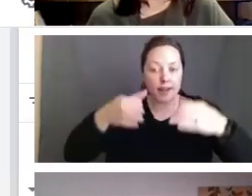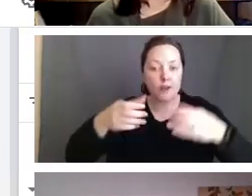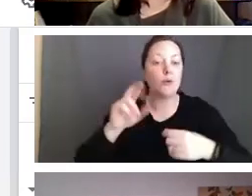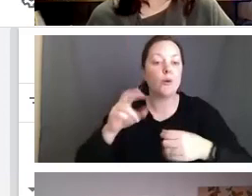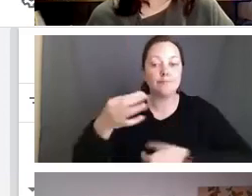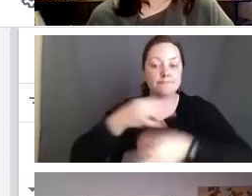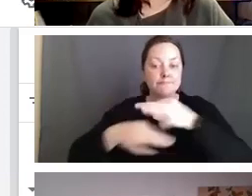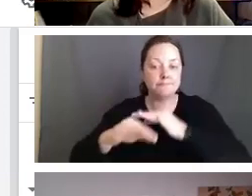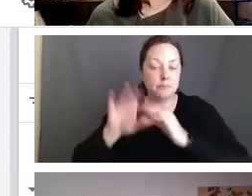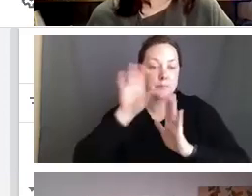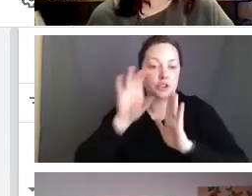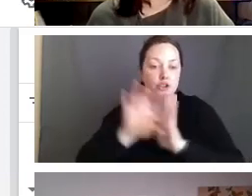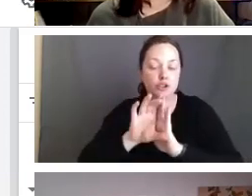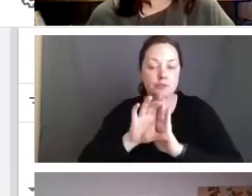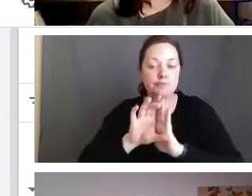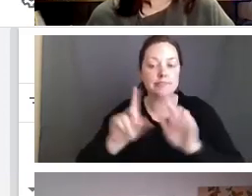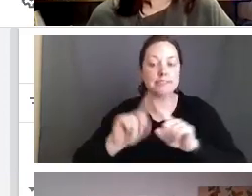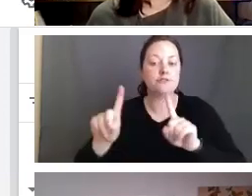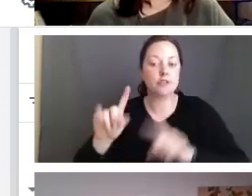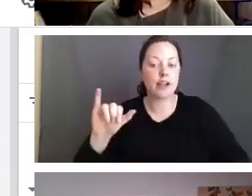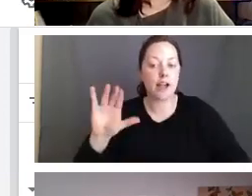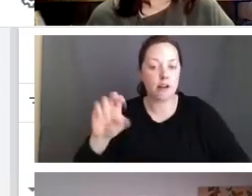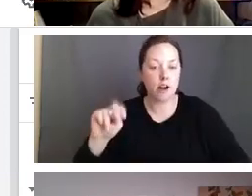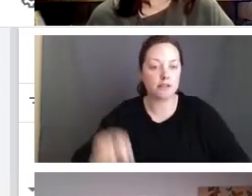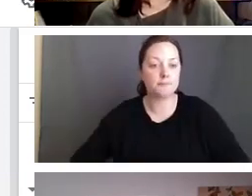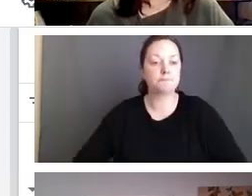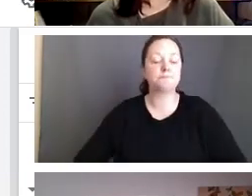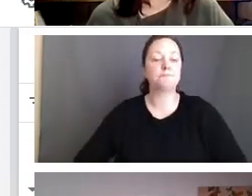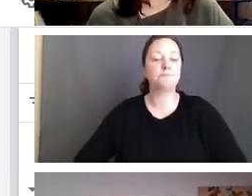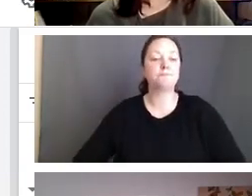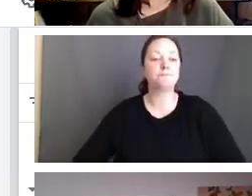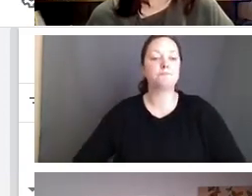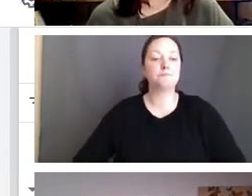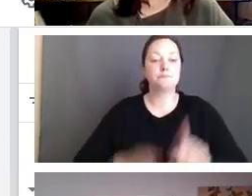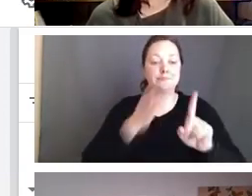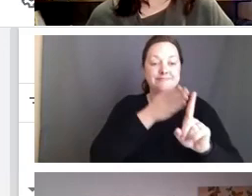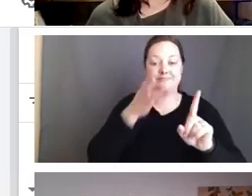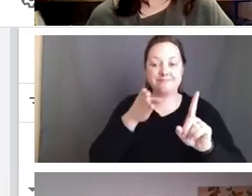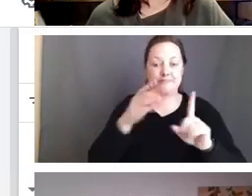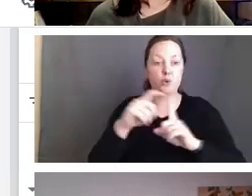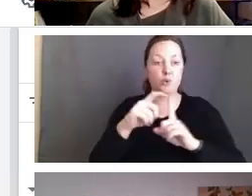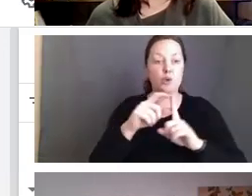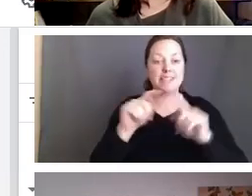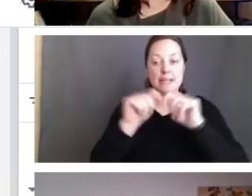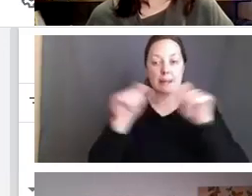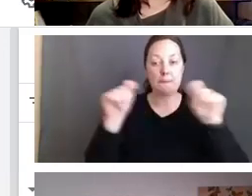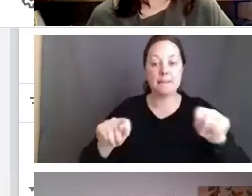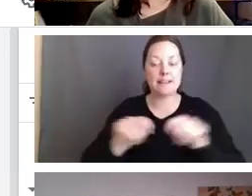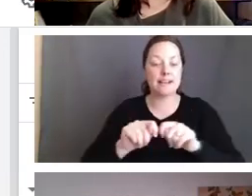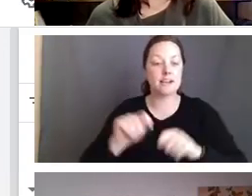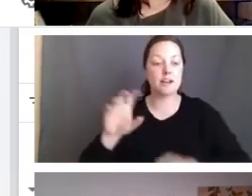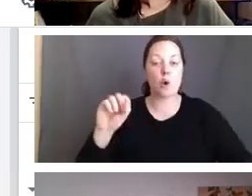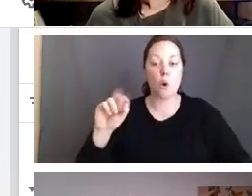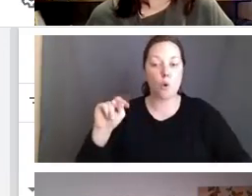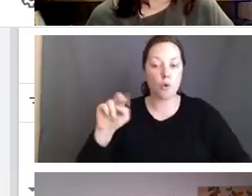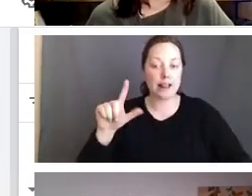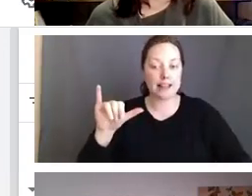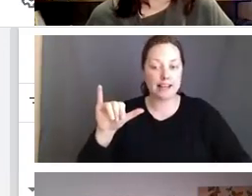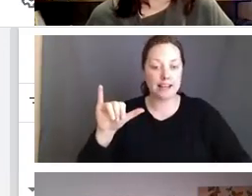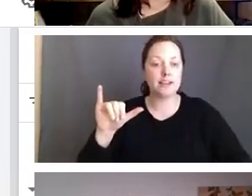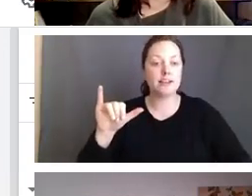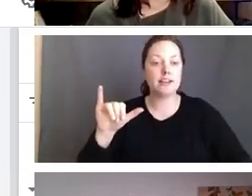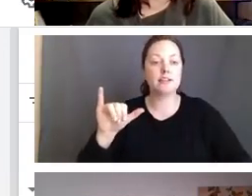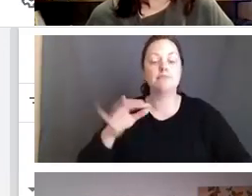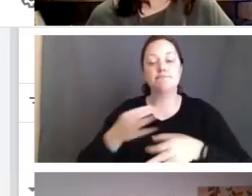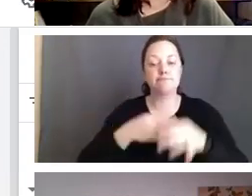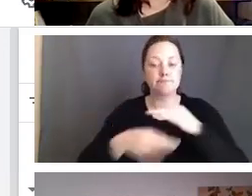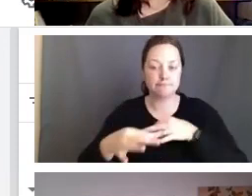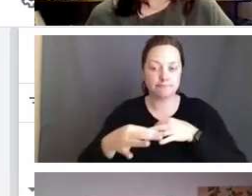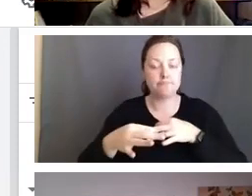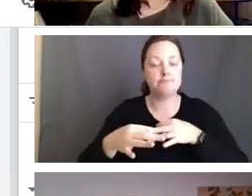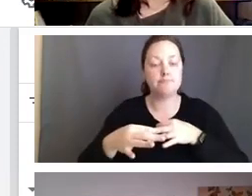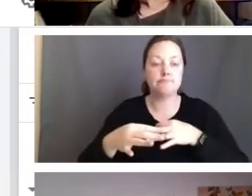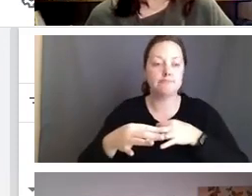Come to open office hours, we are not going to let you sink, we will show you how each